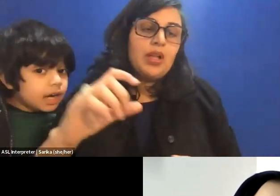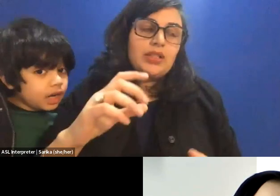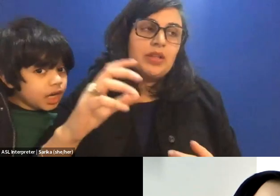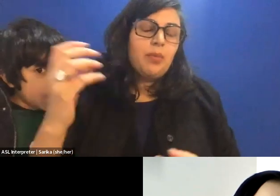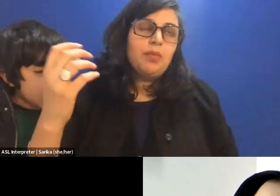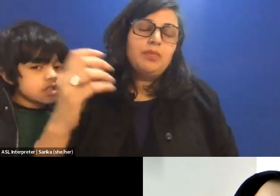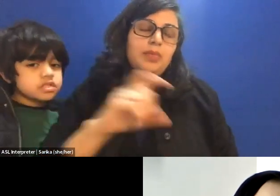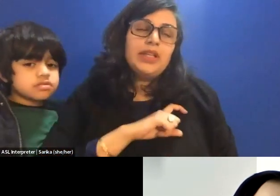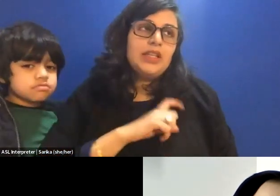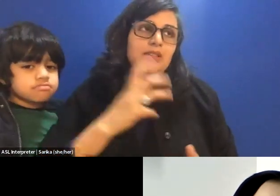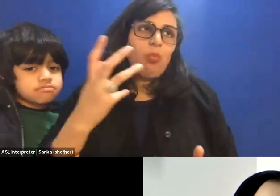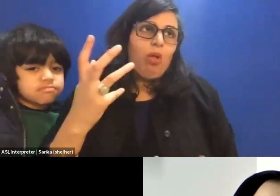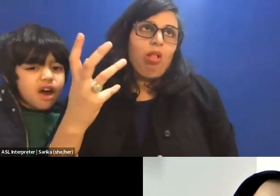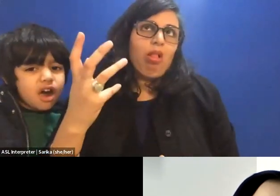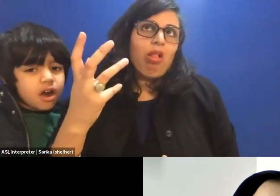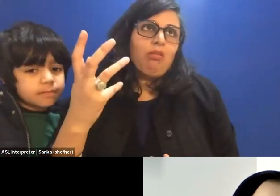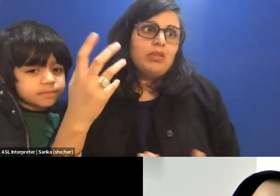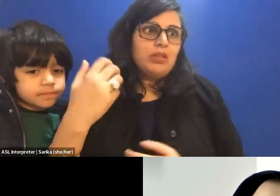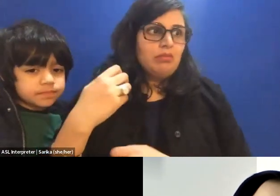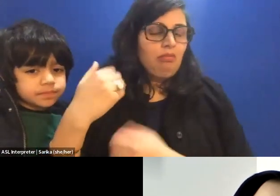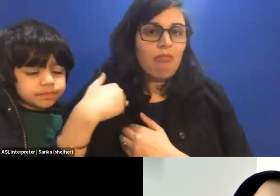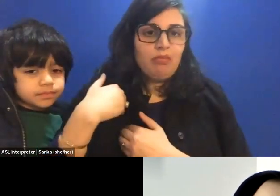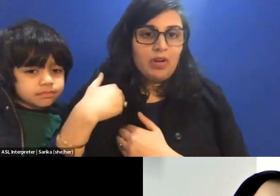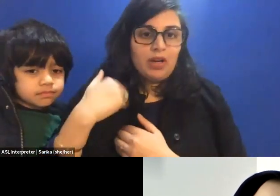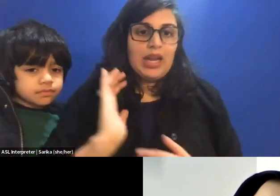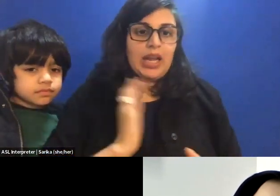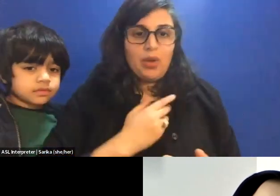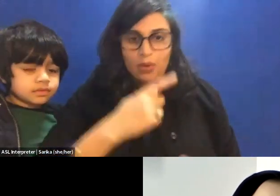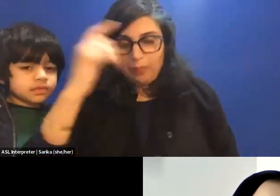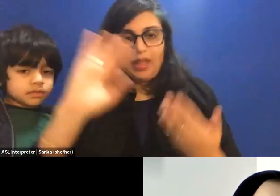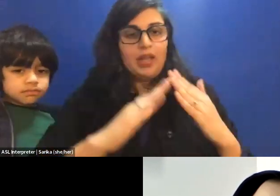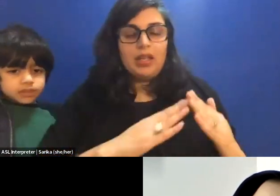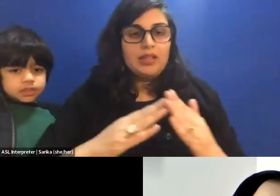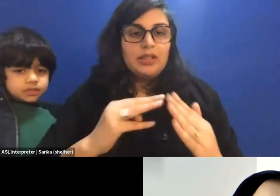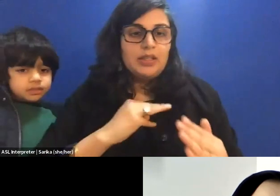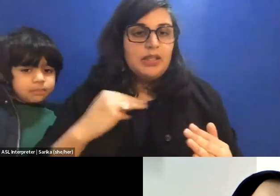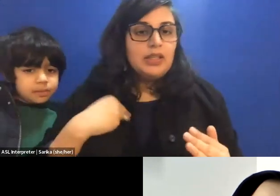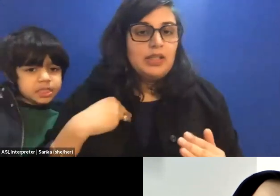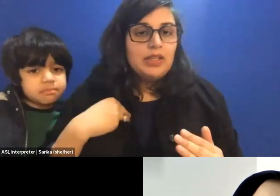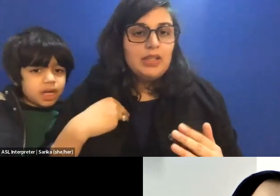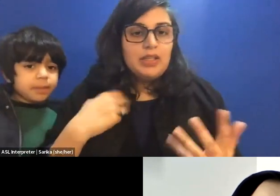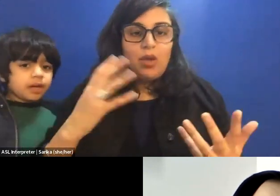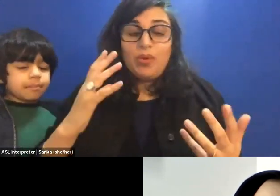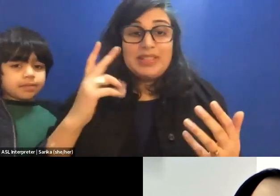attend a protest again. She doesn't believe the Portland police will be held